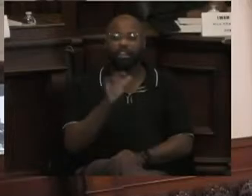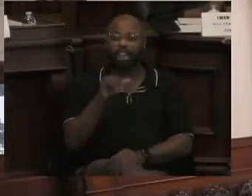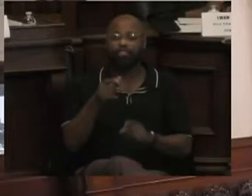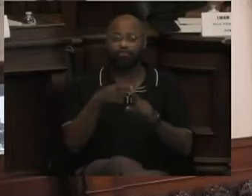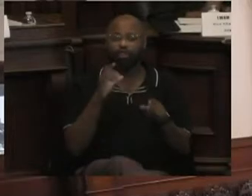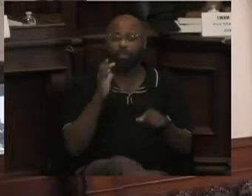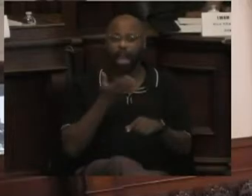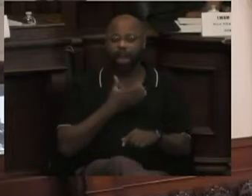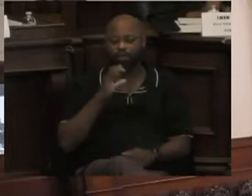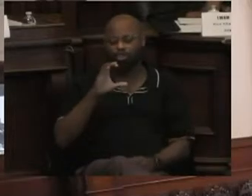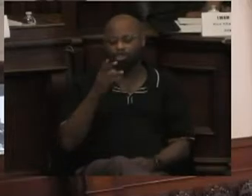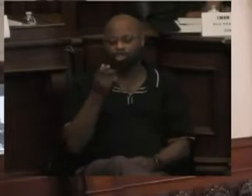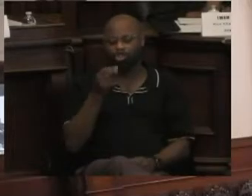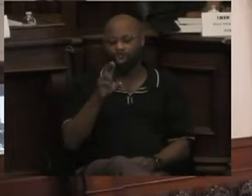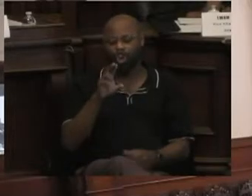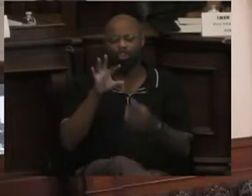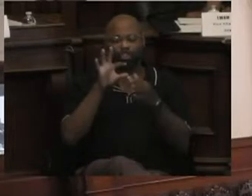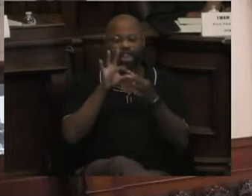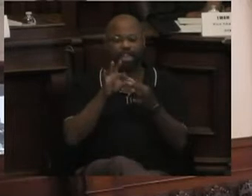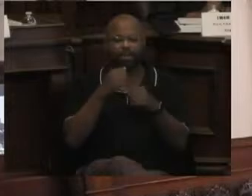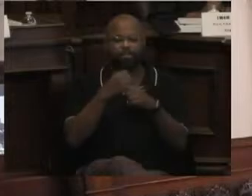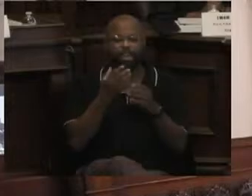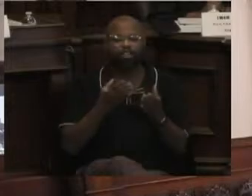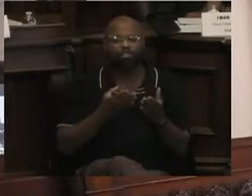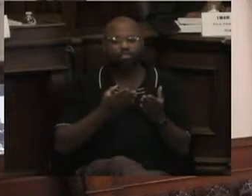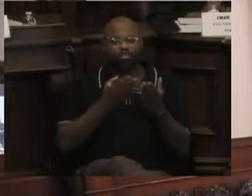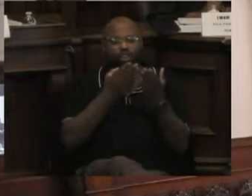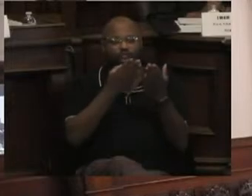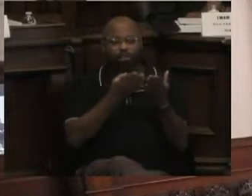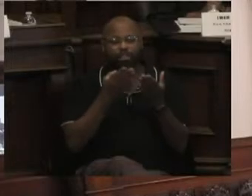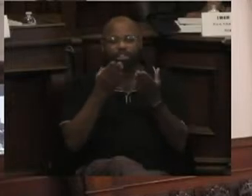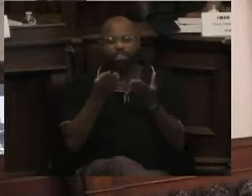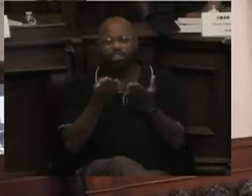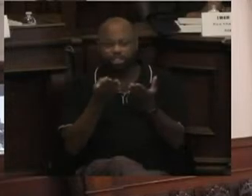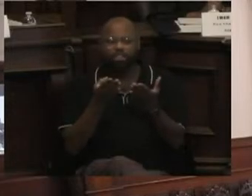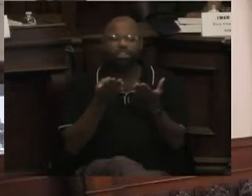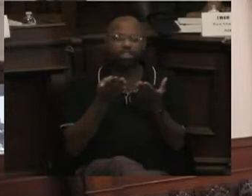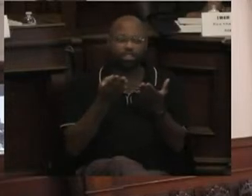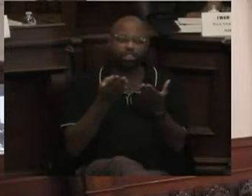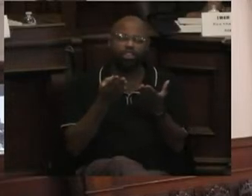and a proposal for change comes